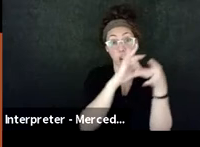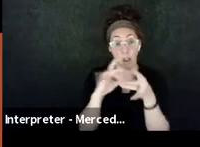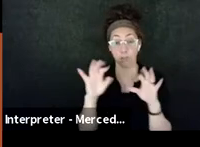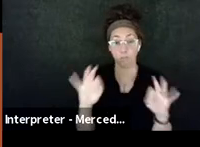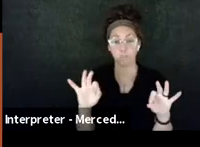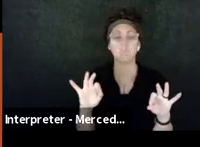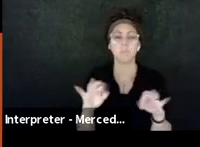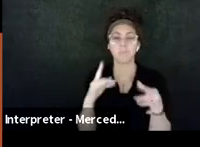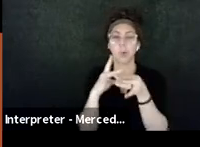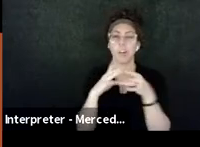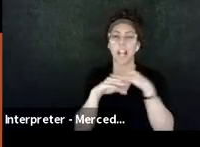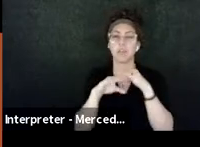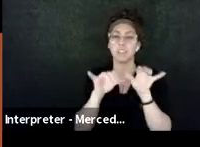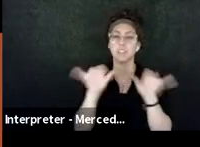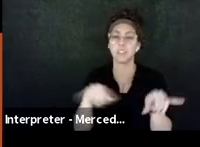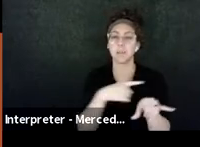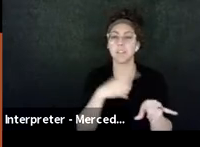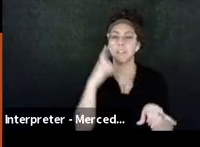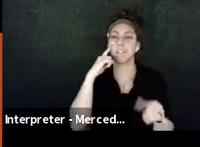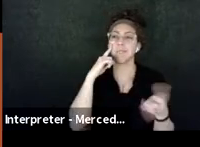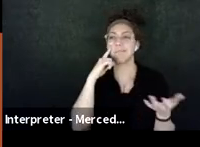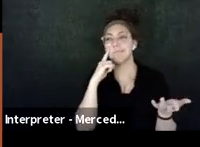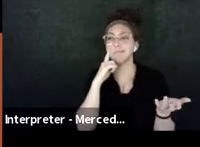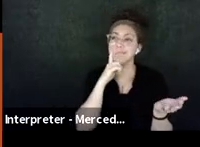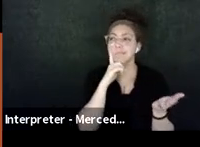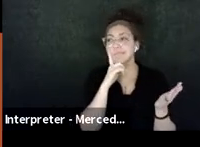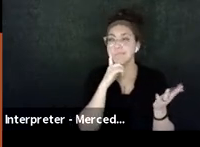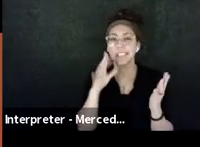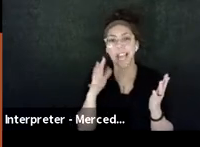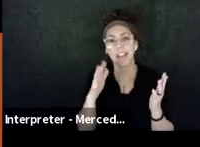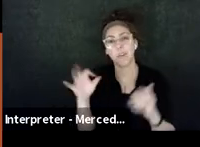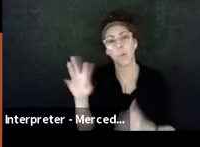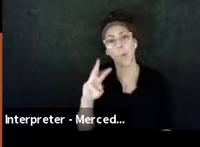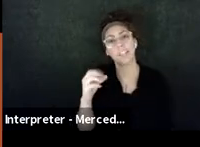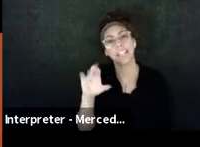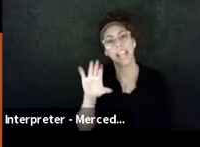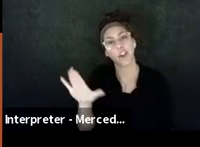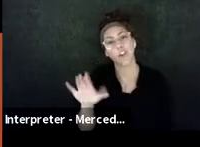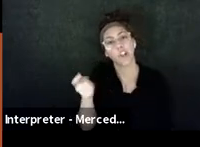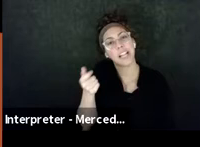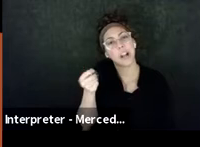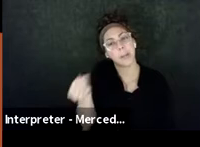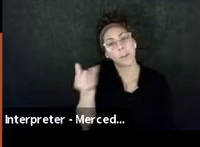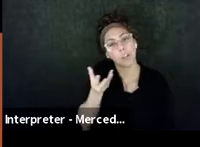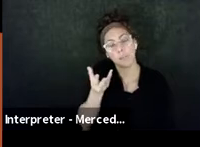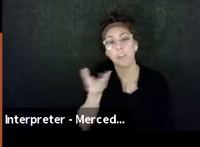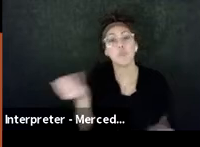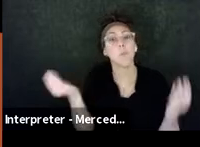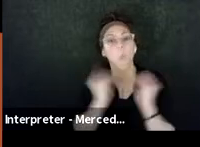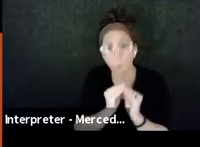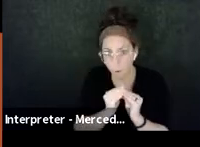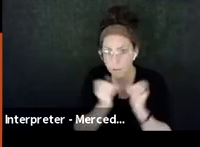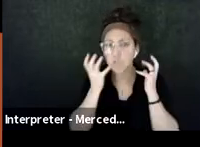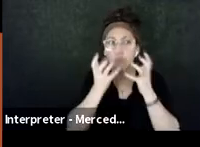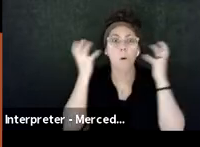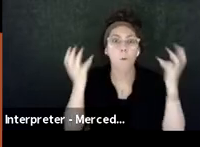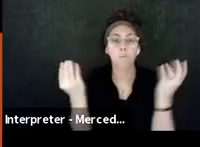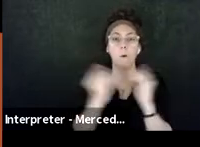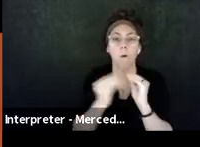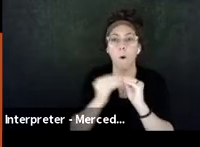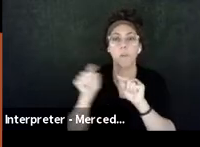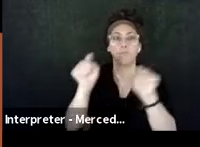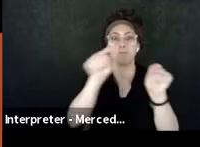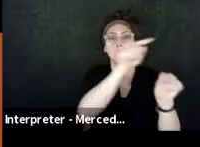Natalie Chavez: glimpse into what WEST CARE, you know, is short sharing with us. But there's a whole wealth of other resources that we can categorize and have available to us.